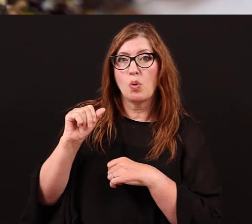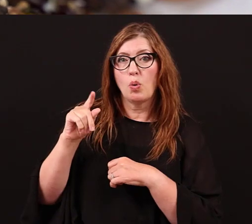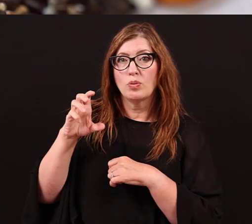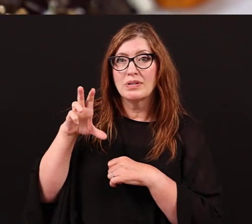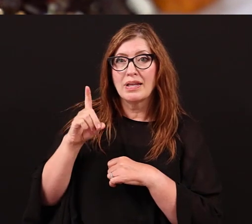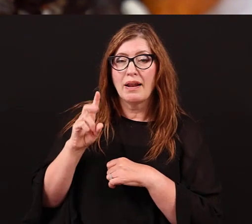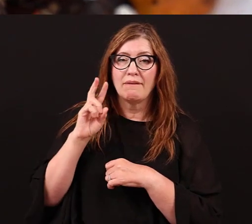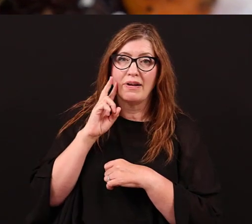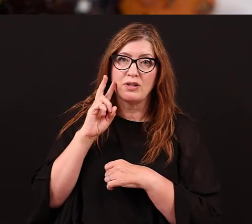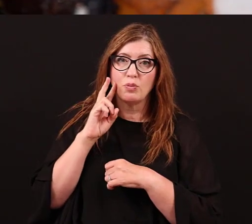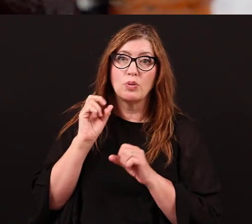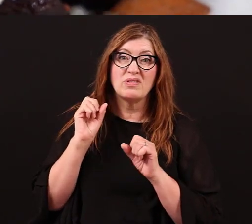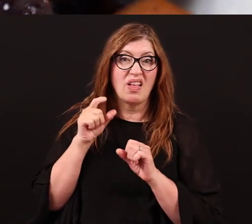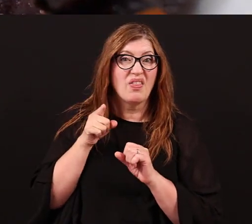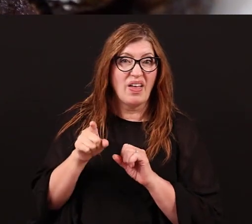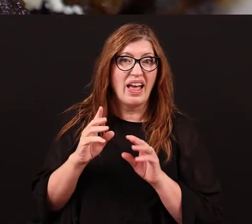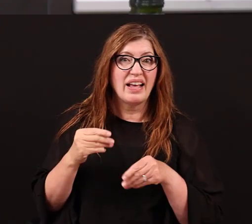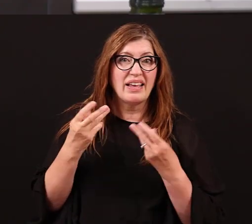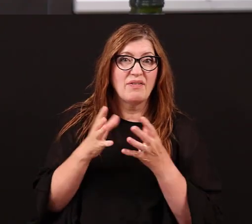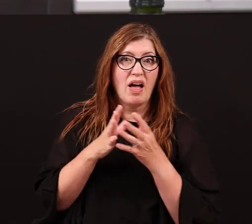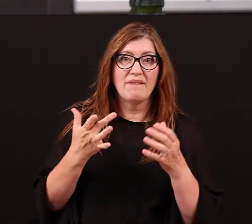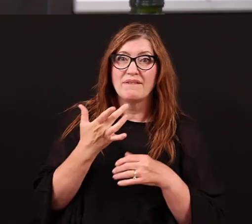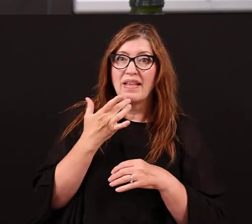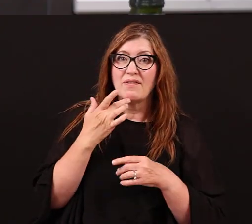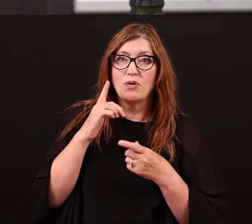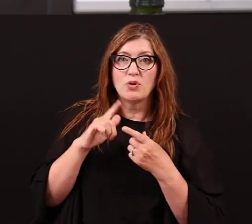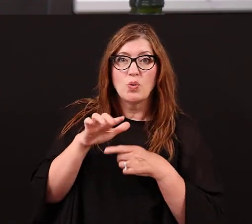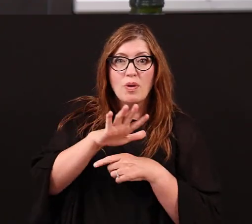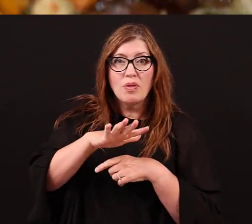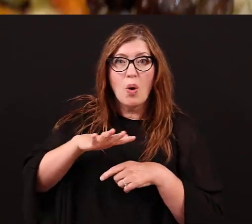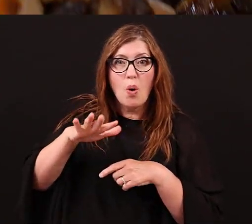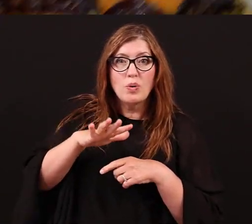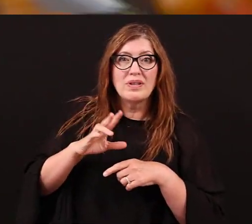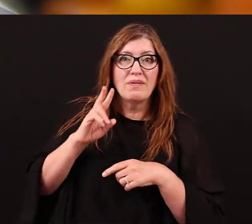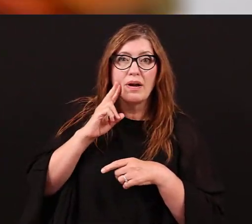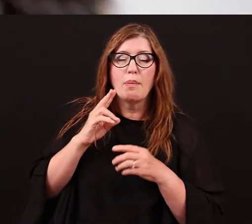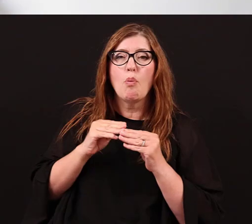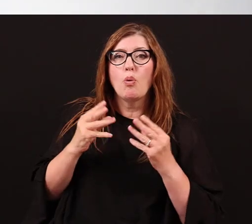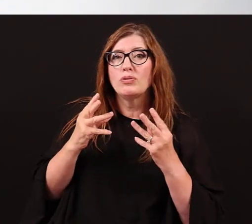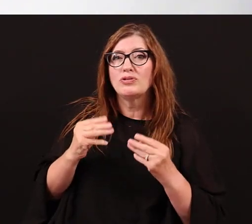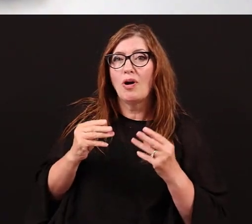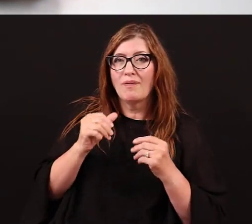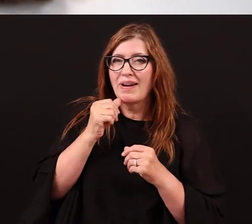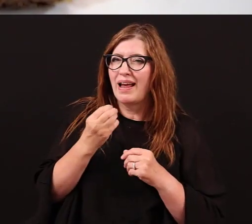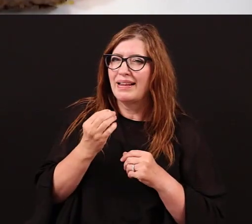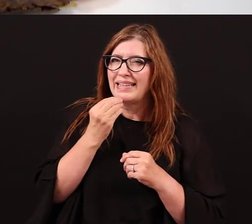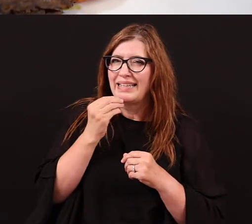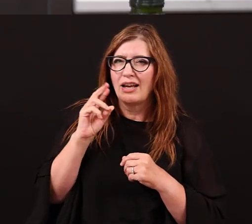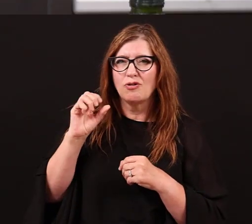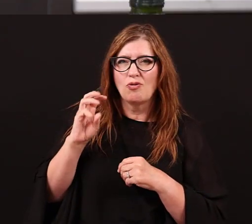Roasted vegetables give a lot of flavor to the vegetable. It softens the vegetable. So it's not like eating a raw vegetable.